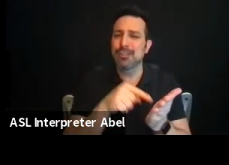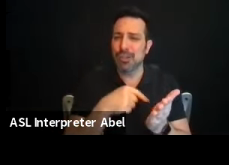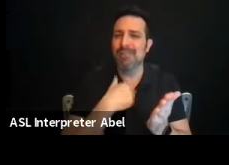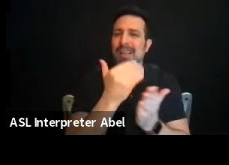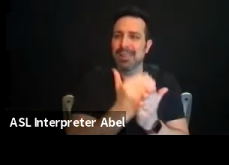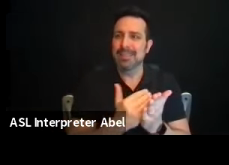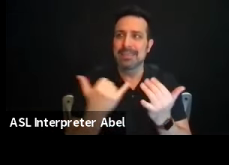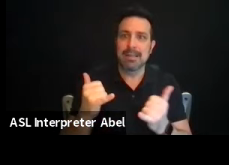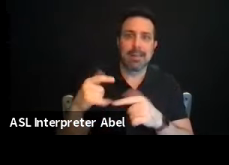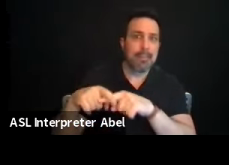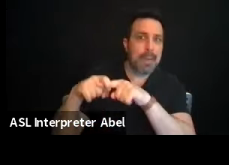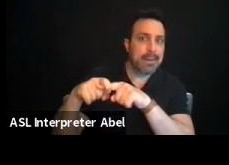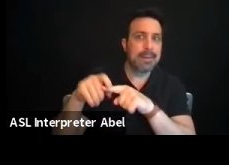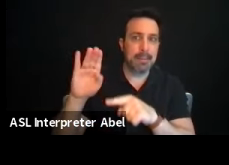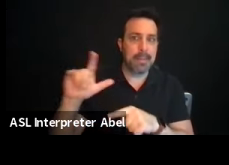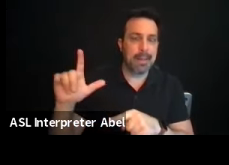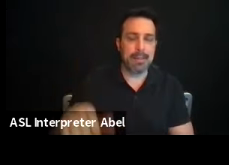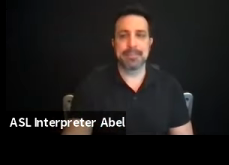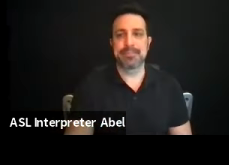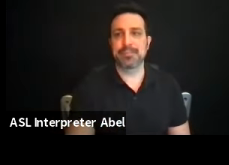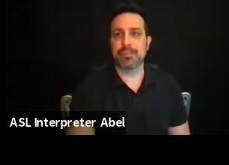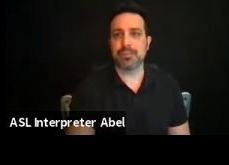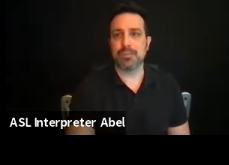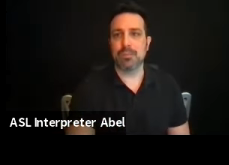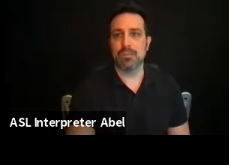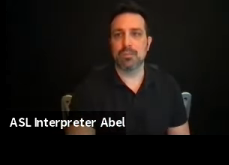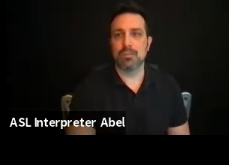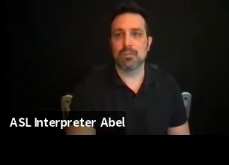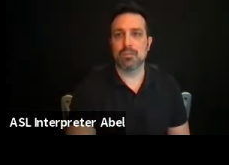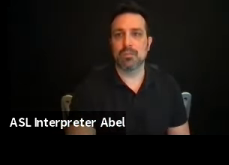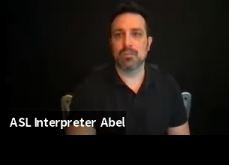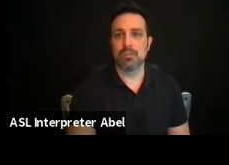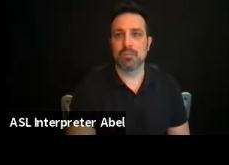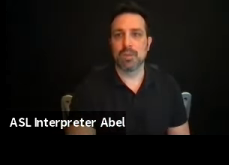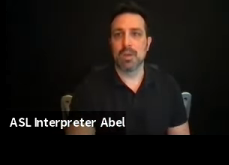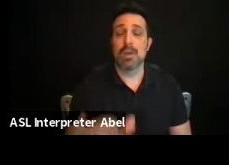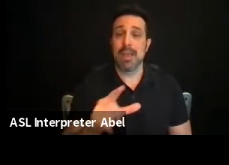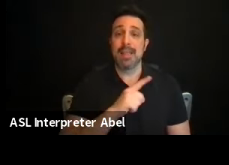legislation before our legislature that we strongly support. You should have received access to a 2 page